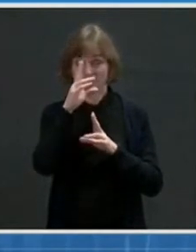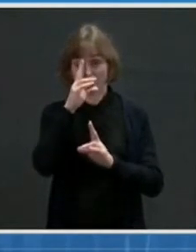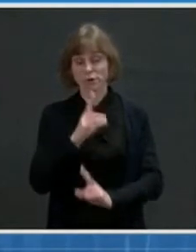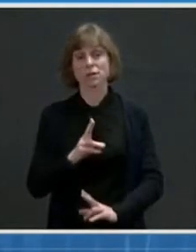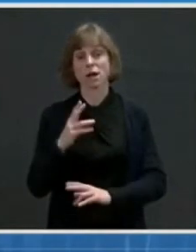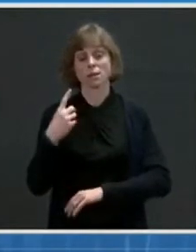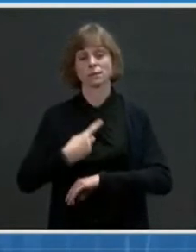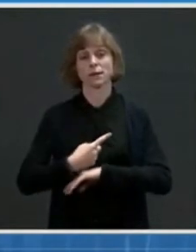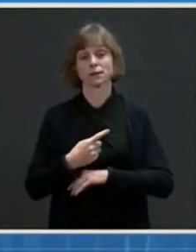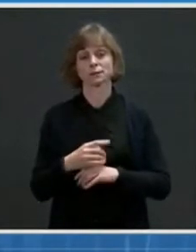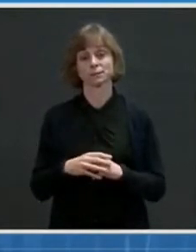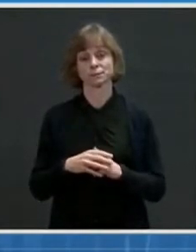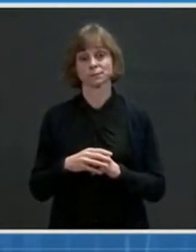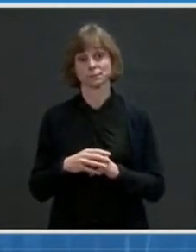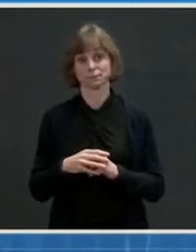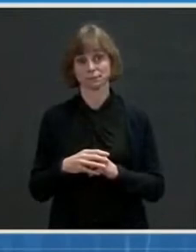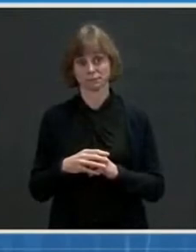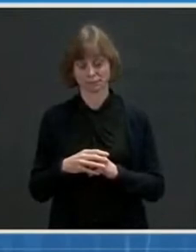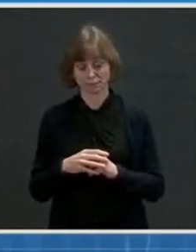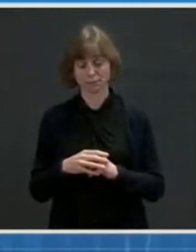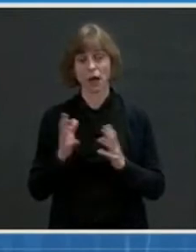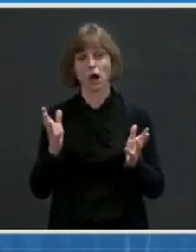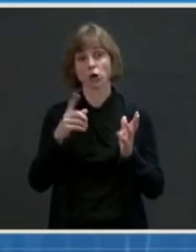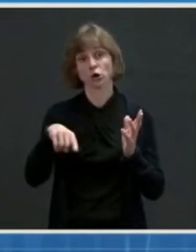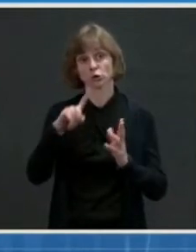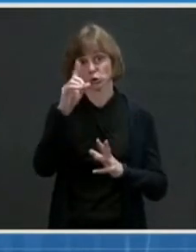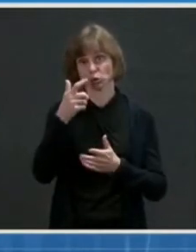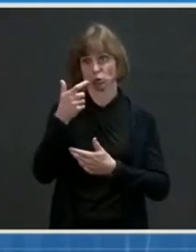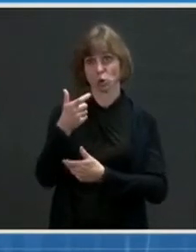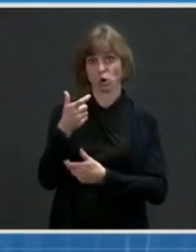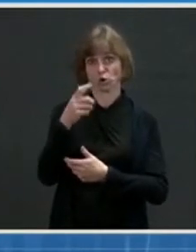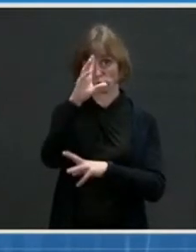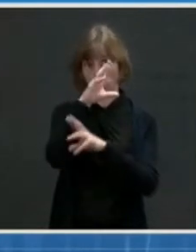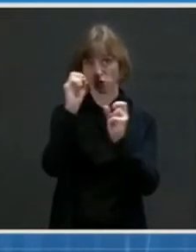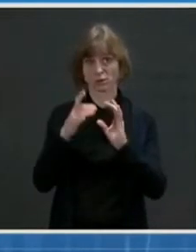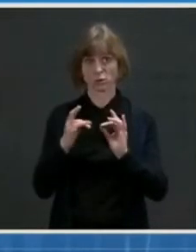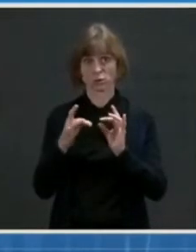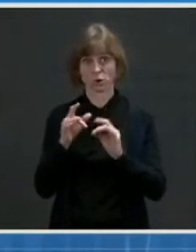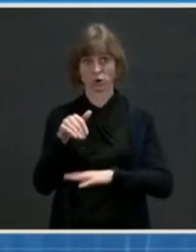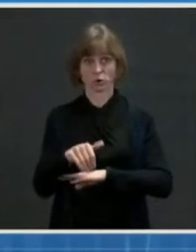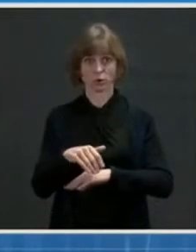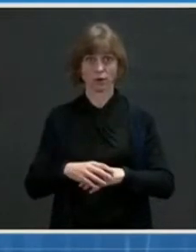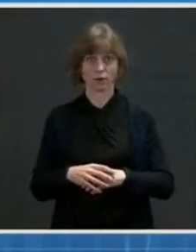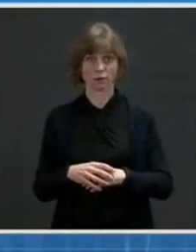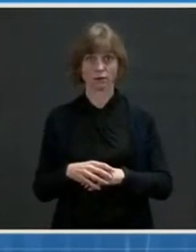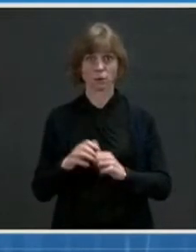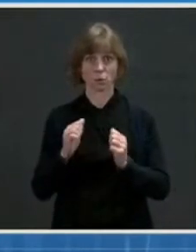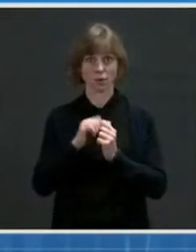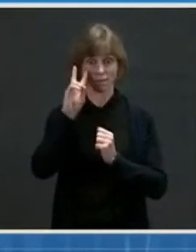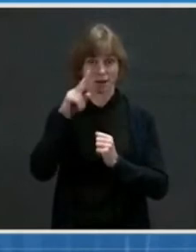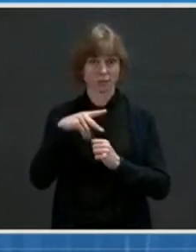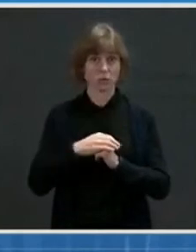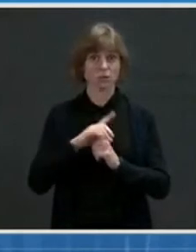AGAIN TO THANK YOU FOR LISTENING INTO THE BRIEFING,